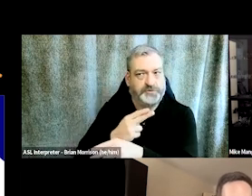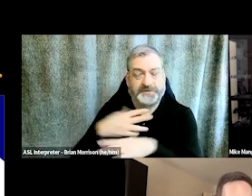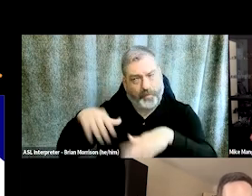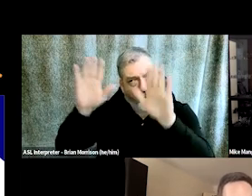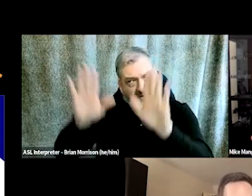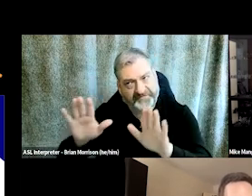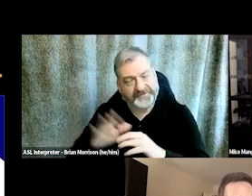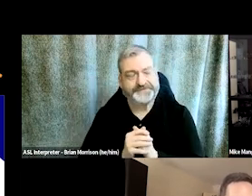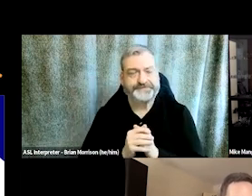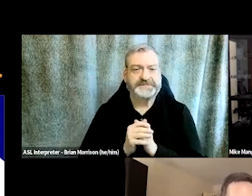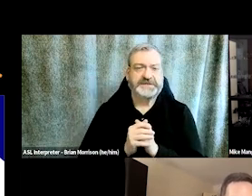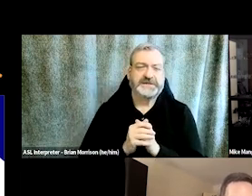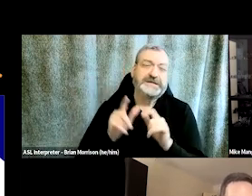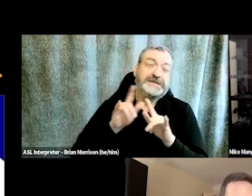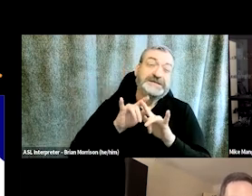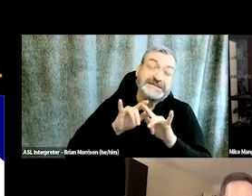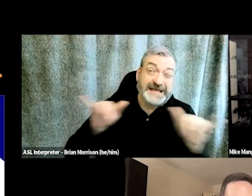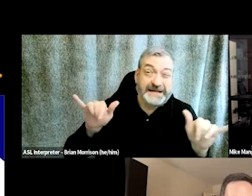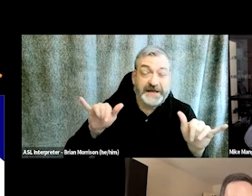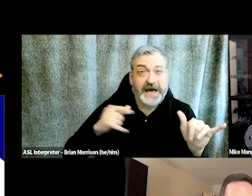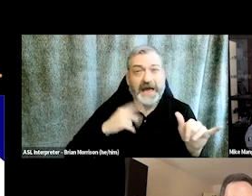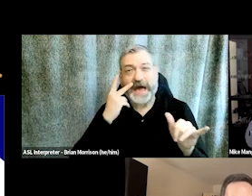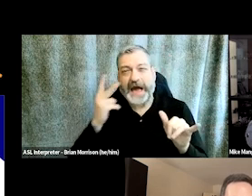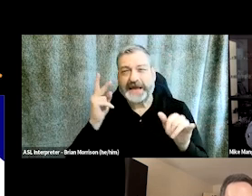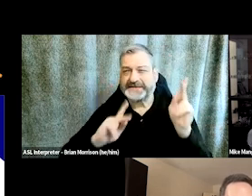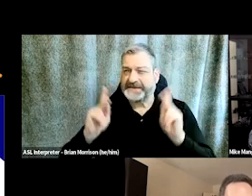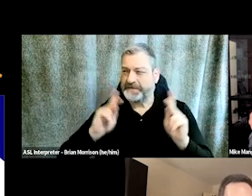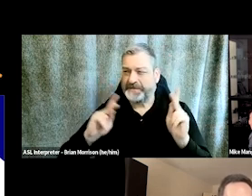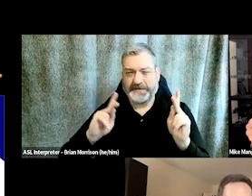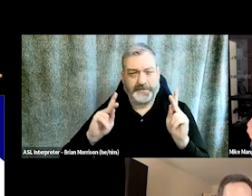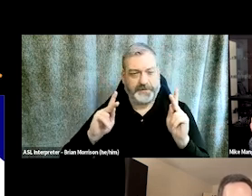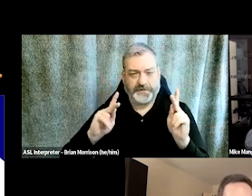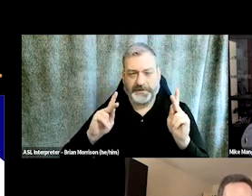At the same time, I've also seen people sort of extending the post or the story